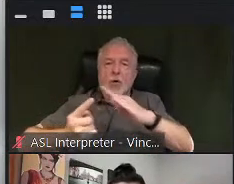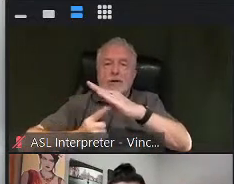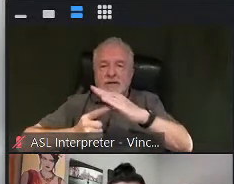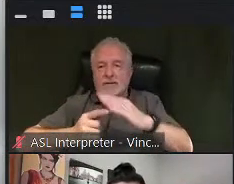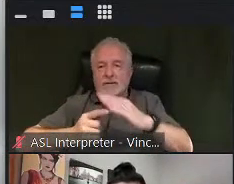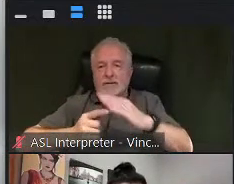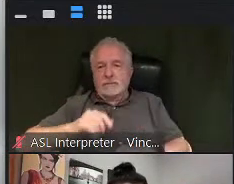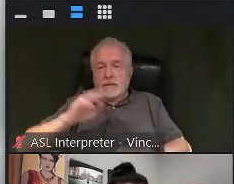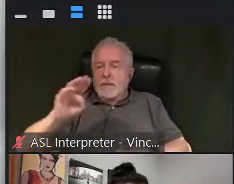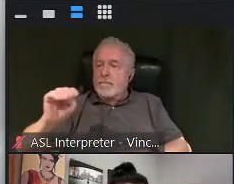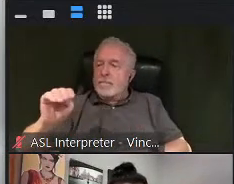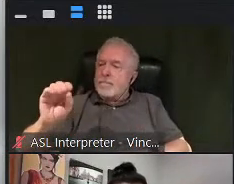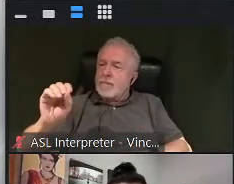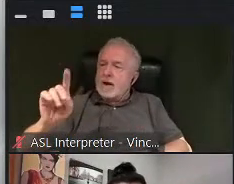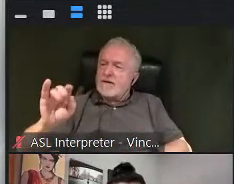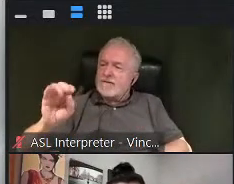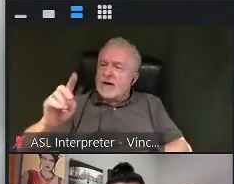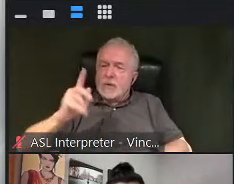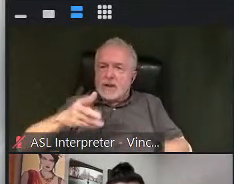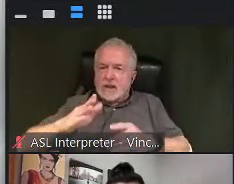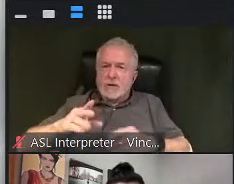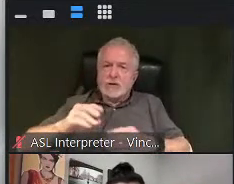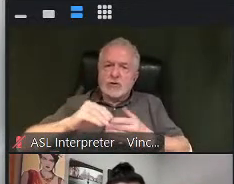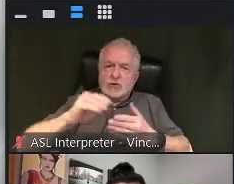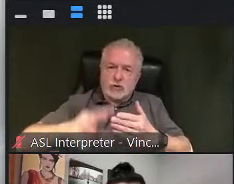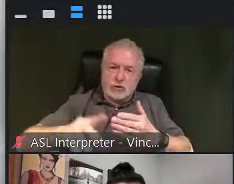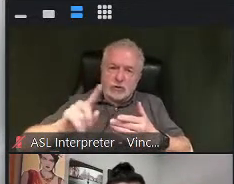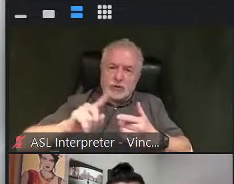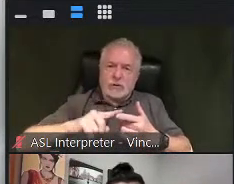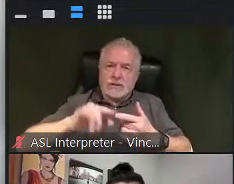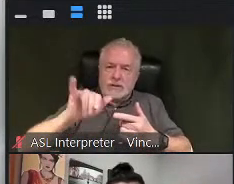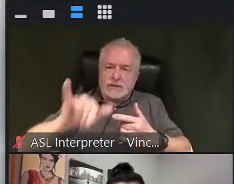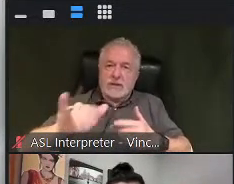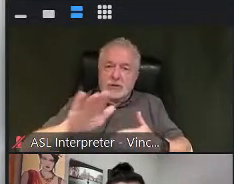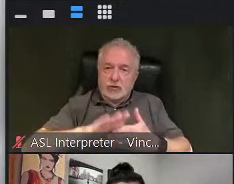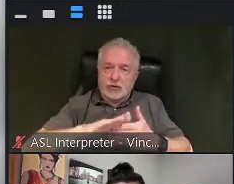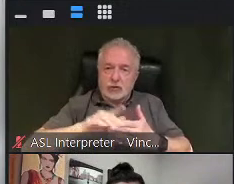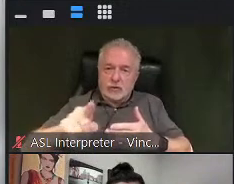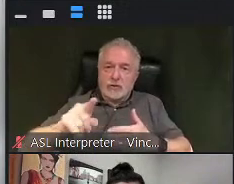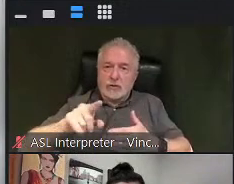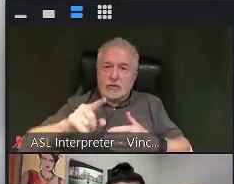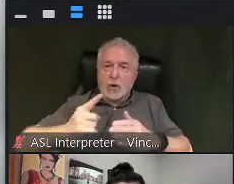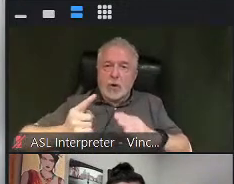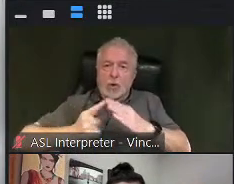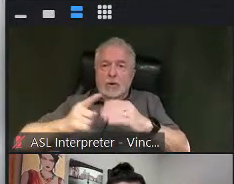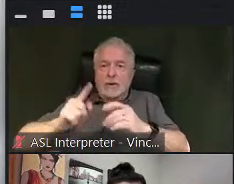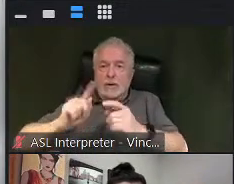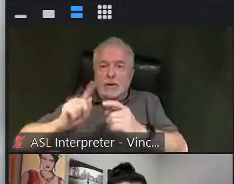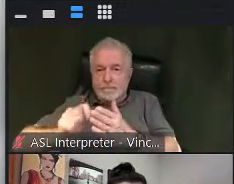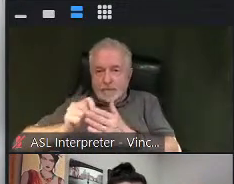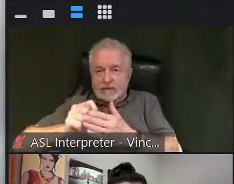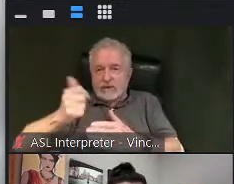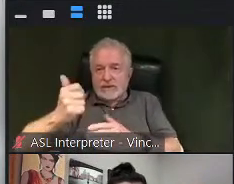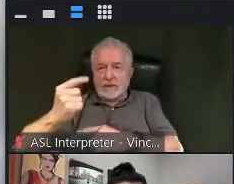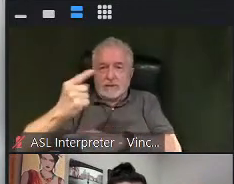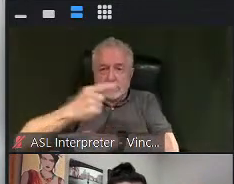This modified quarantine will allow the student to stay in school during their quarantine period for 10 days.